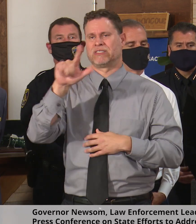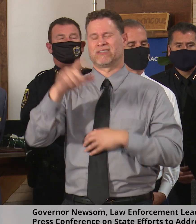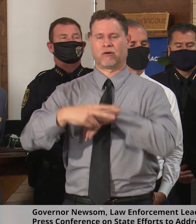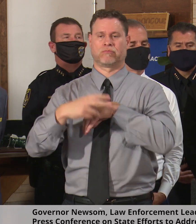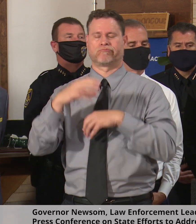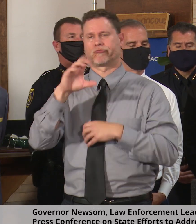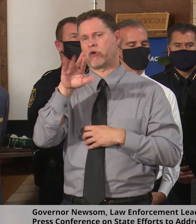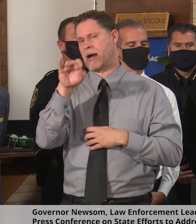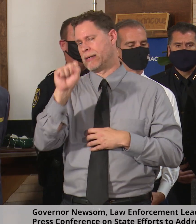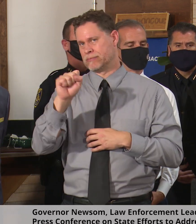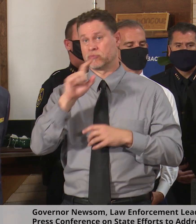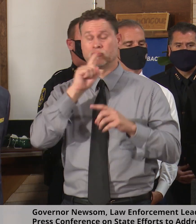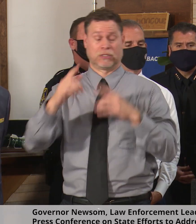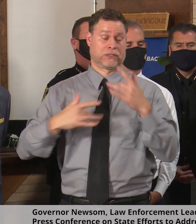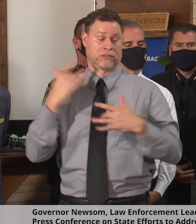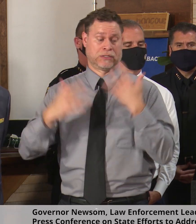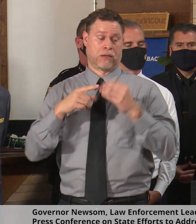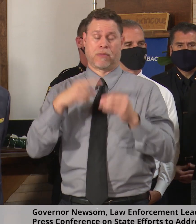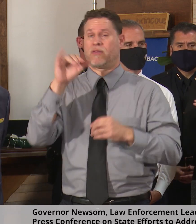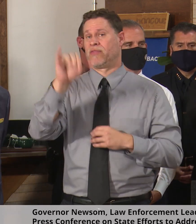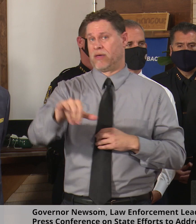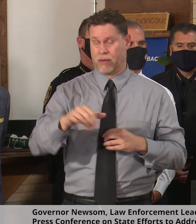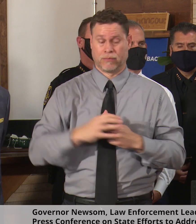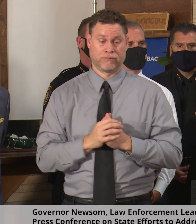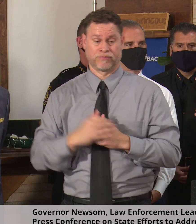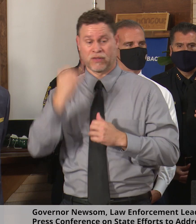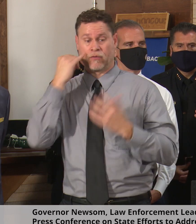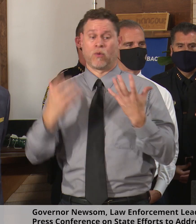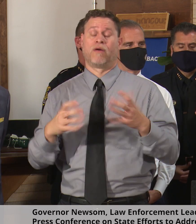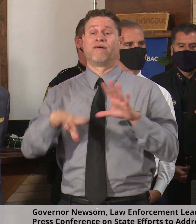So we're really excited about that so that if you want to find out more about that,